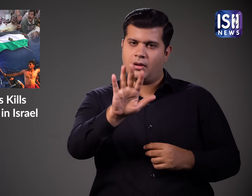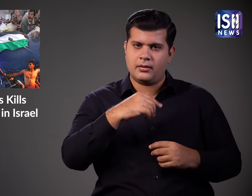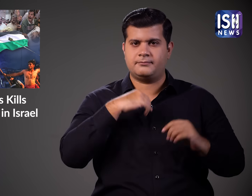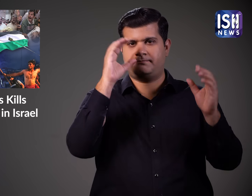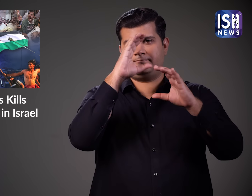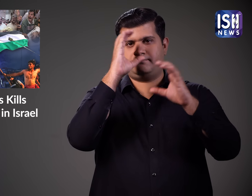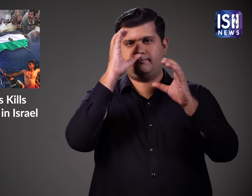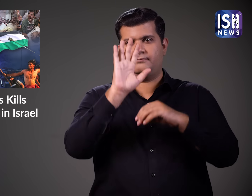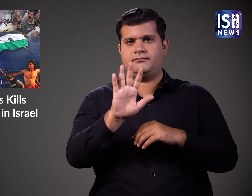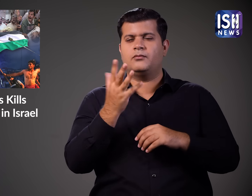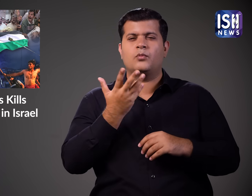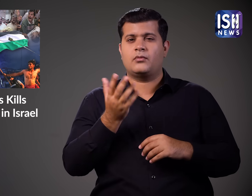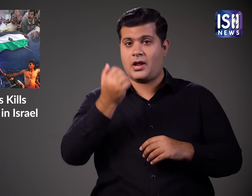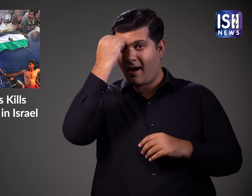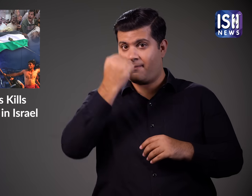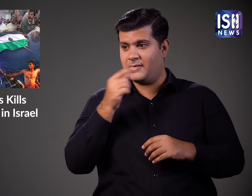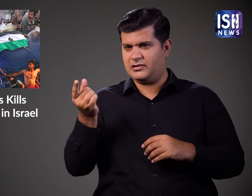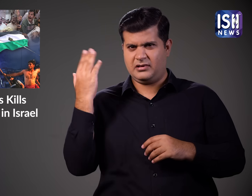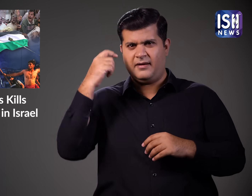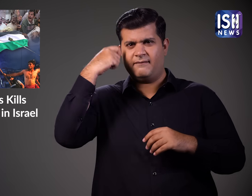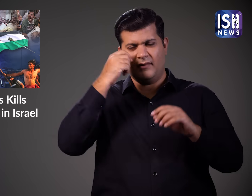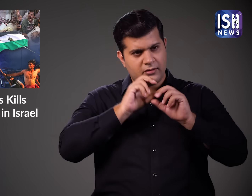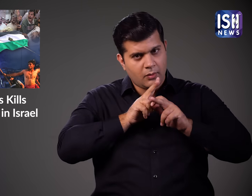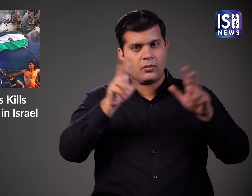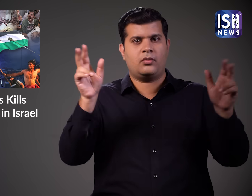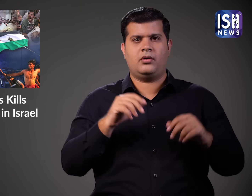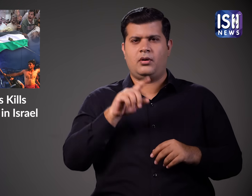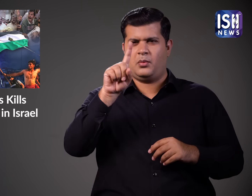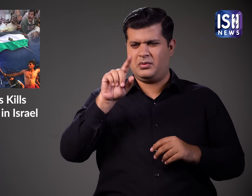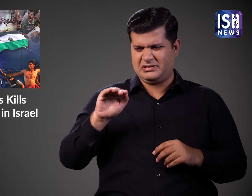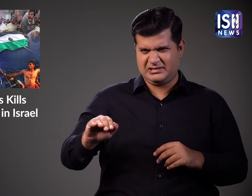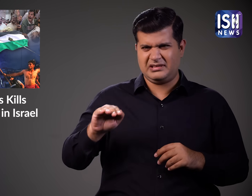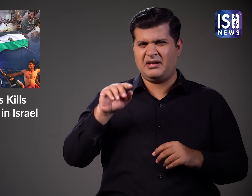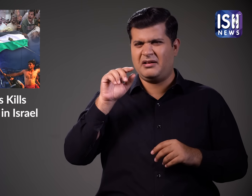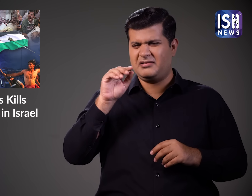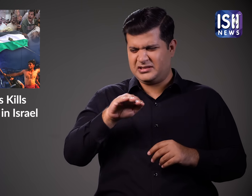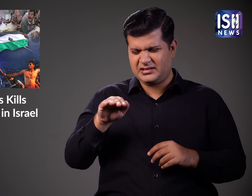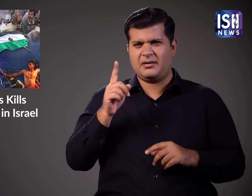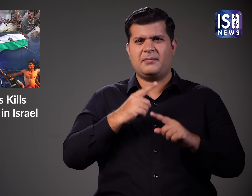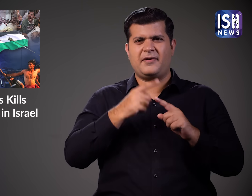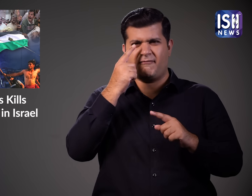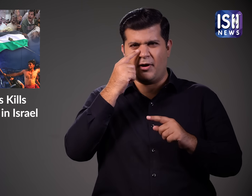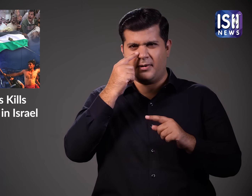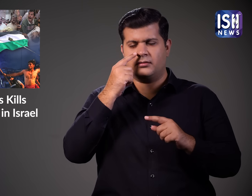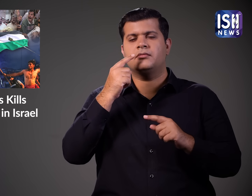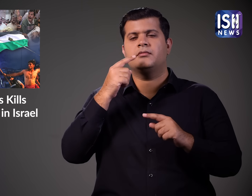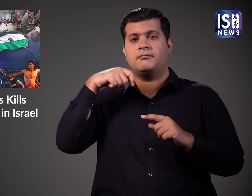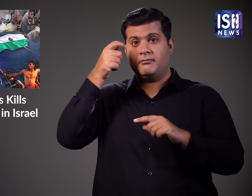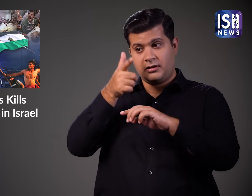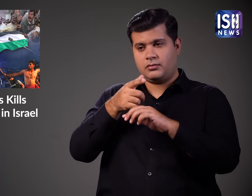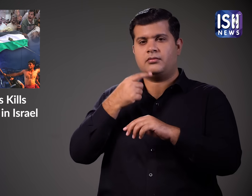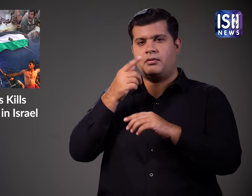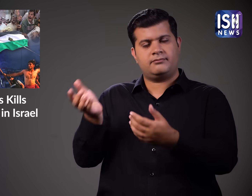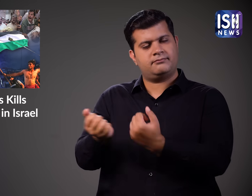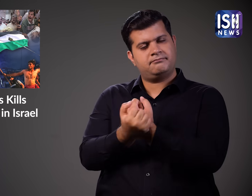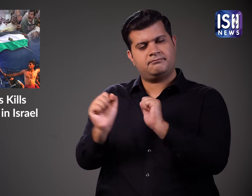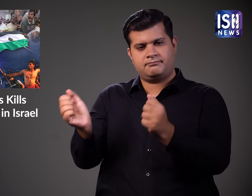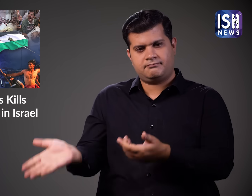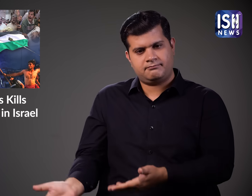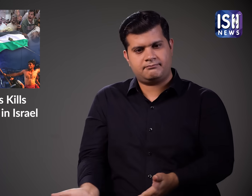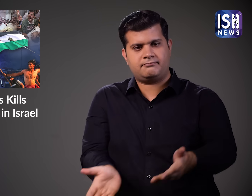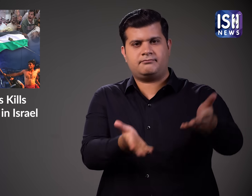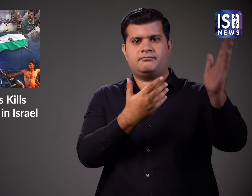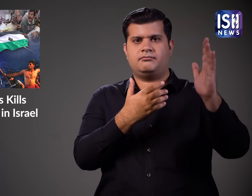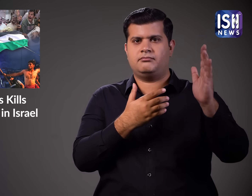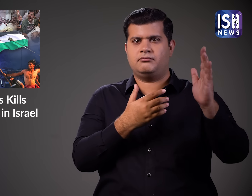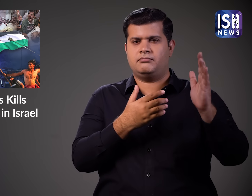But wait there is a confusion. Hamas has now released a video showing the release of a female captive and two children.